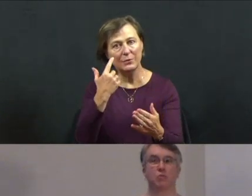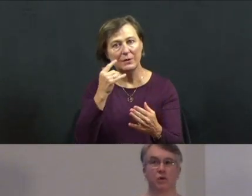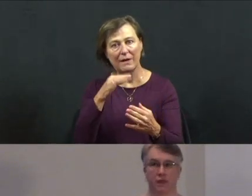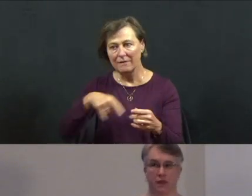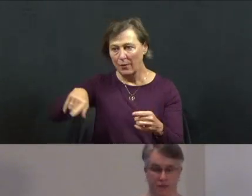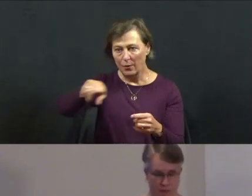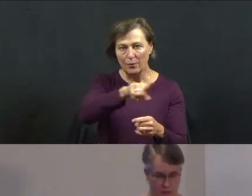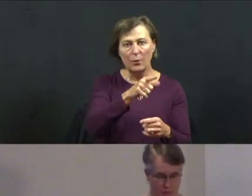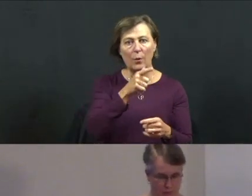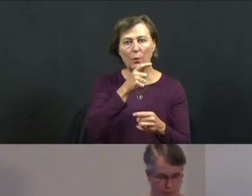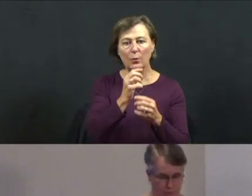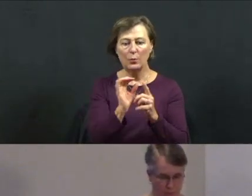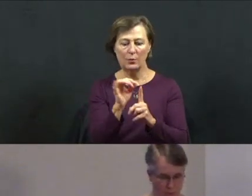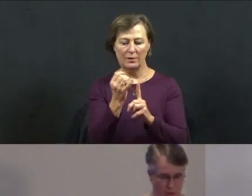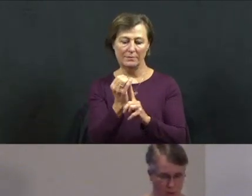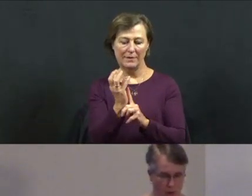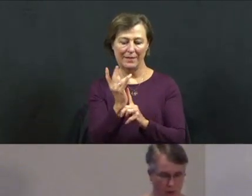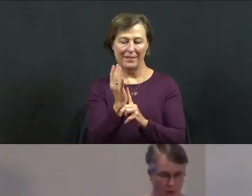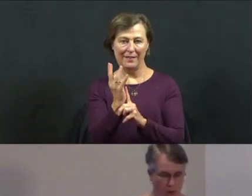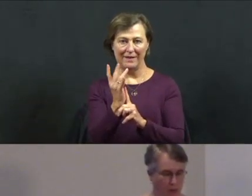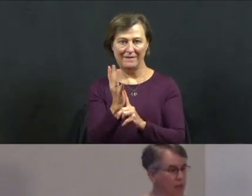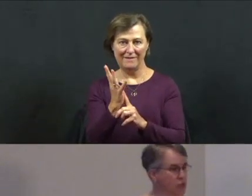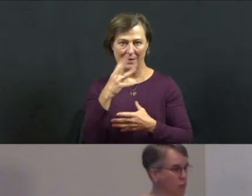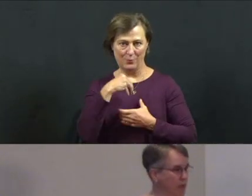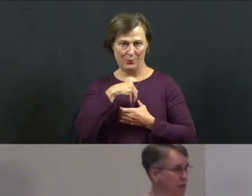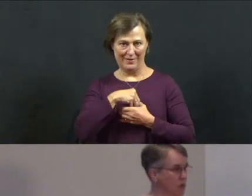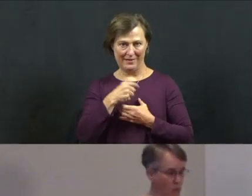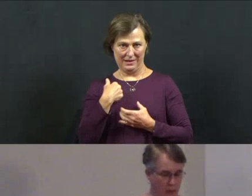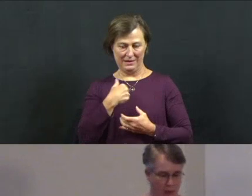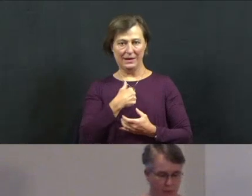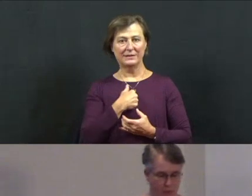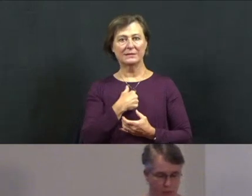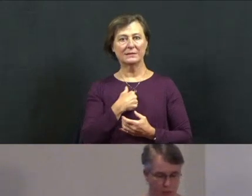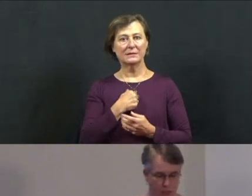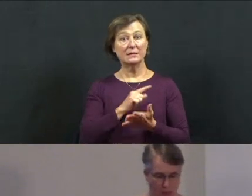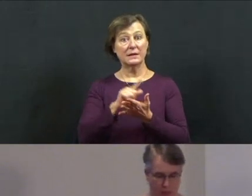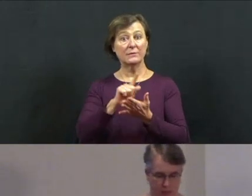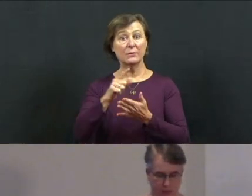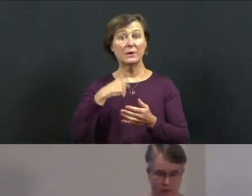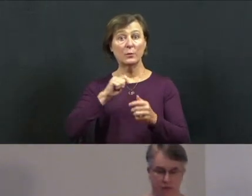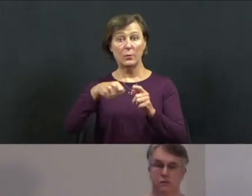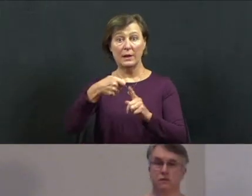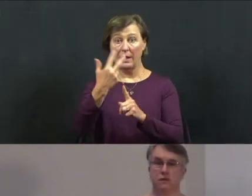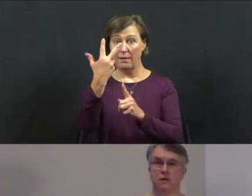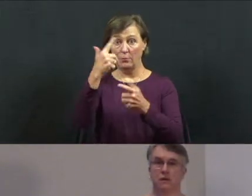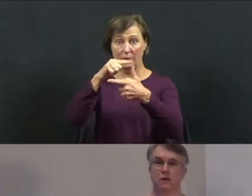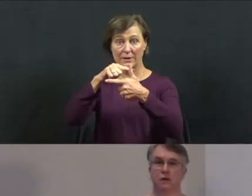within us. Each week we light three chalices.